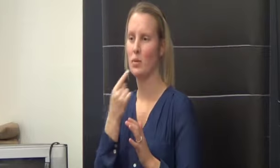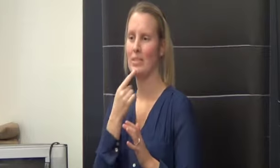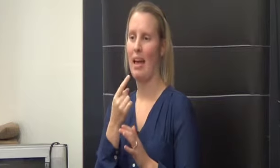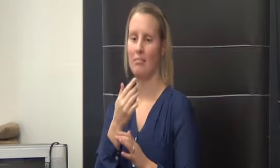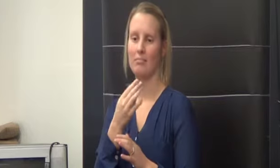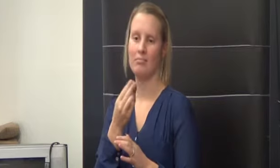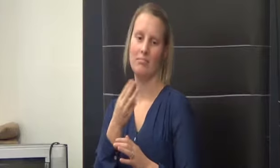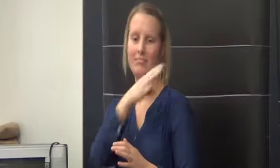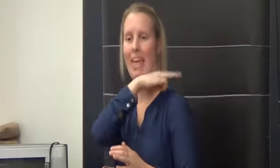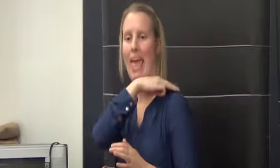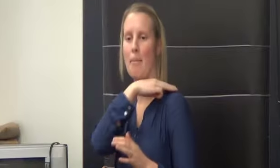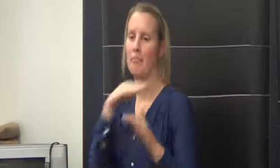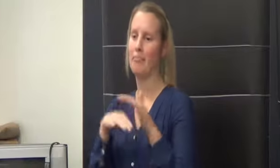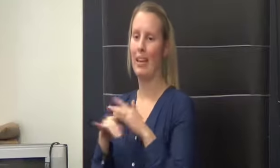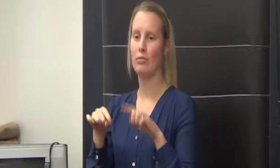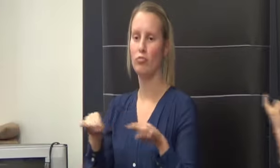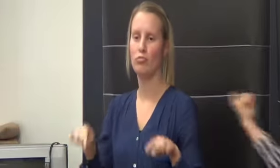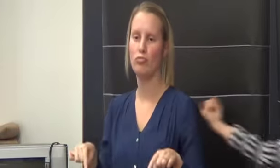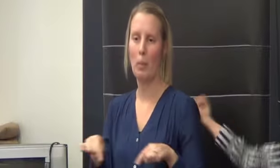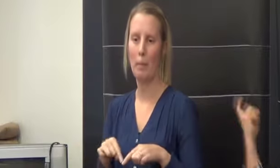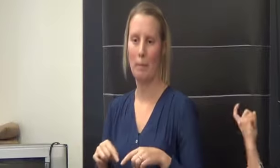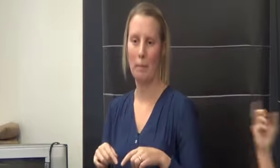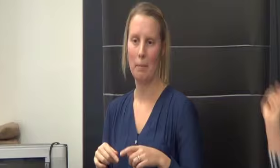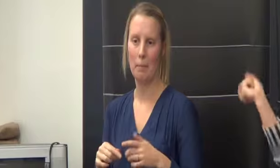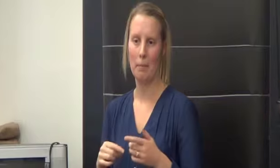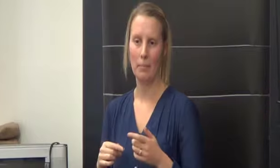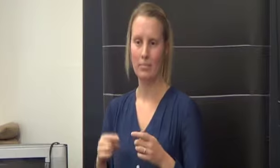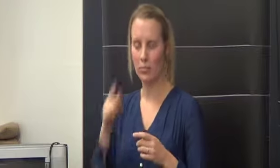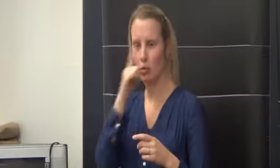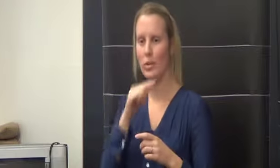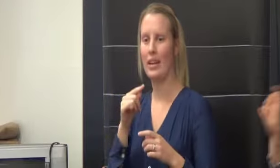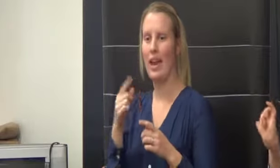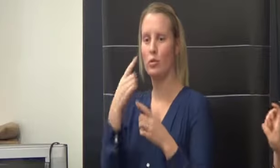They might do the 'come' sign on your back showing they came in or showing they went out.